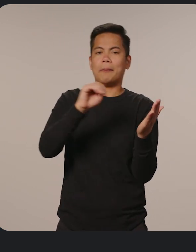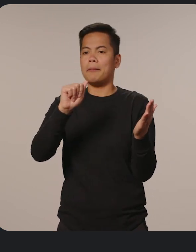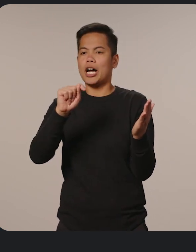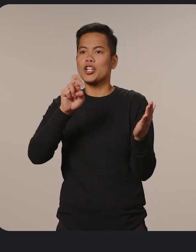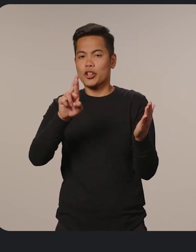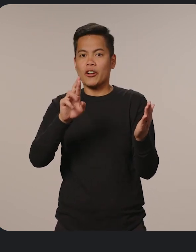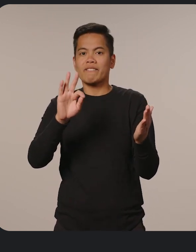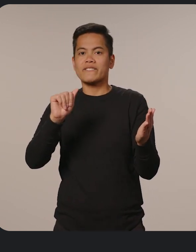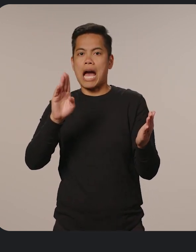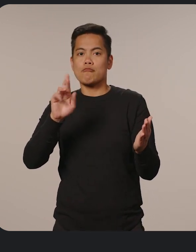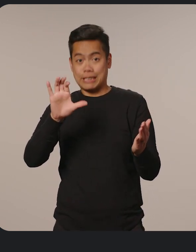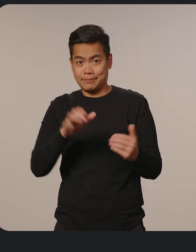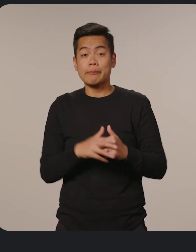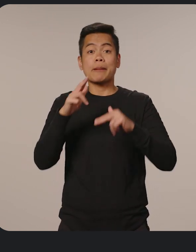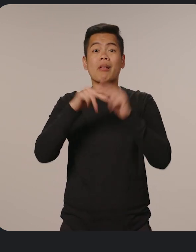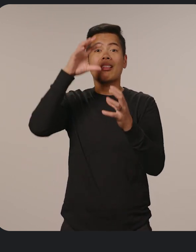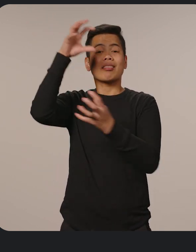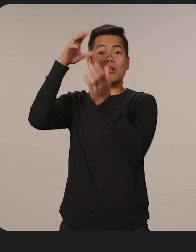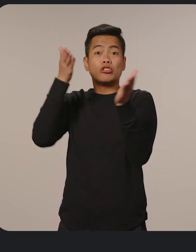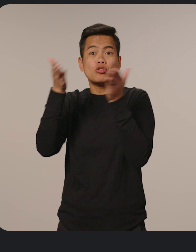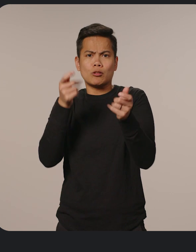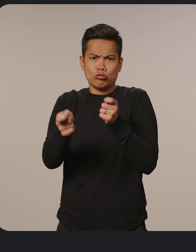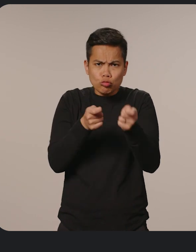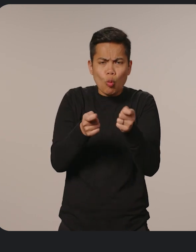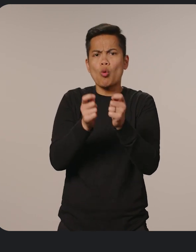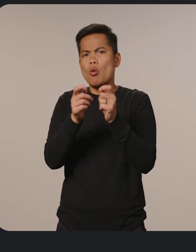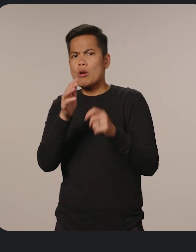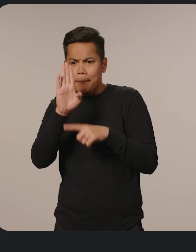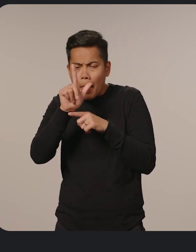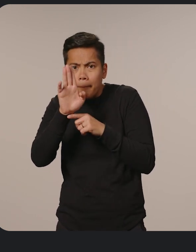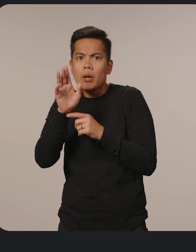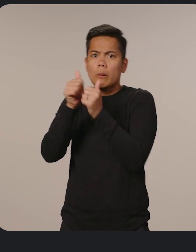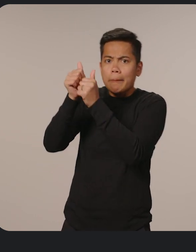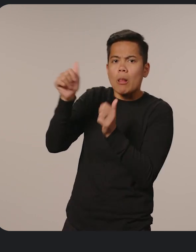and develop your Android app. It's a lot of work. With the Google Home APIs, you no longer